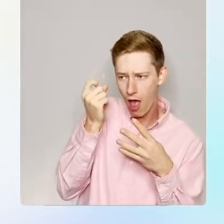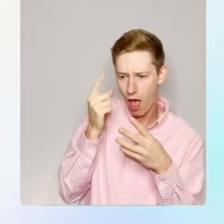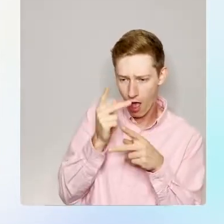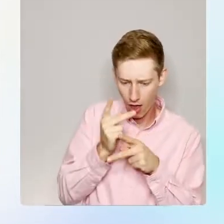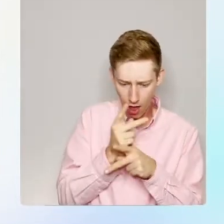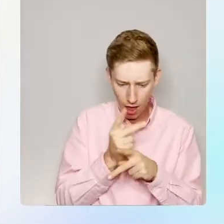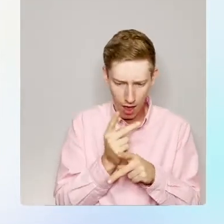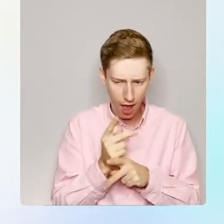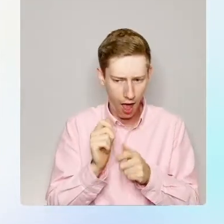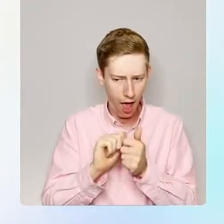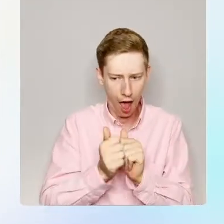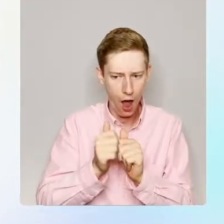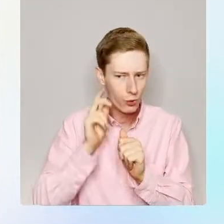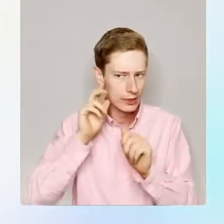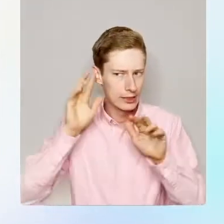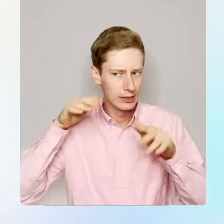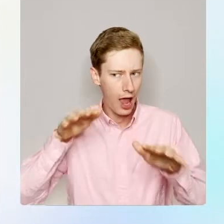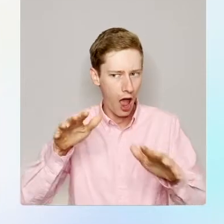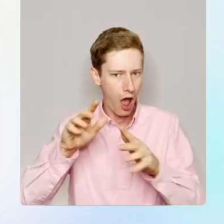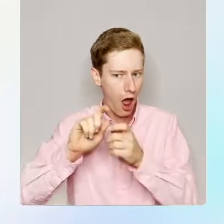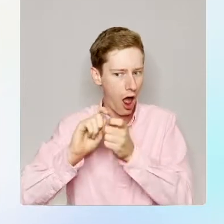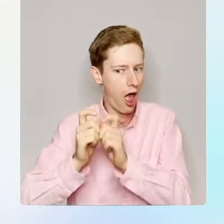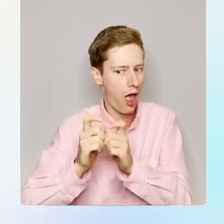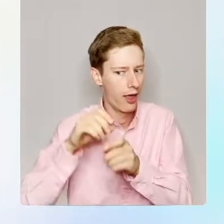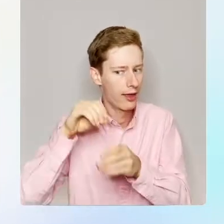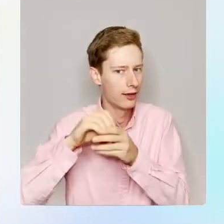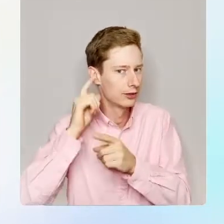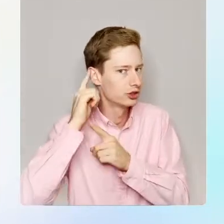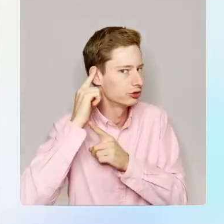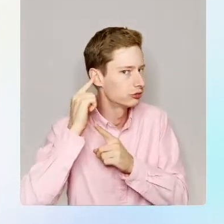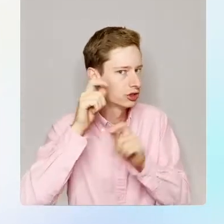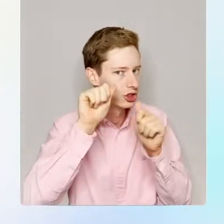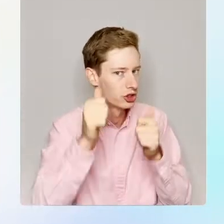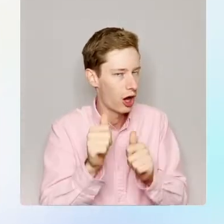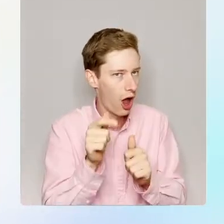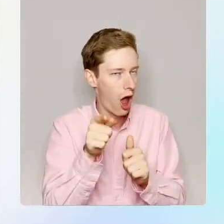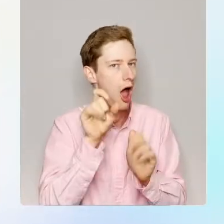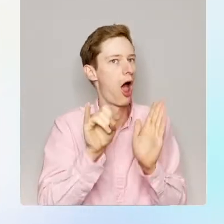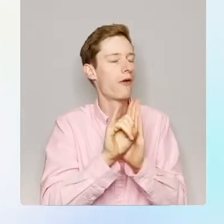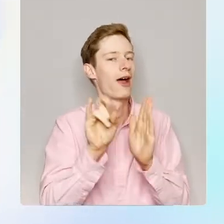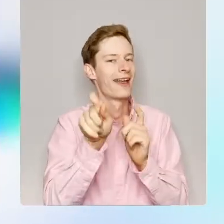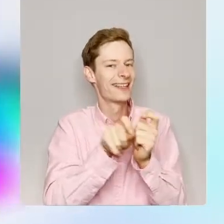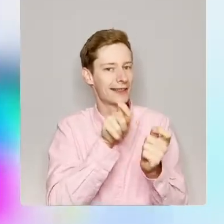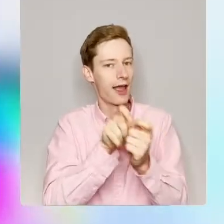and level between the ears that we discussed earlier to figure out exactly where a sound is coming from.